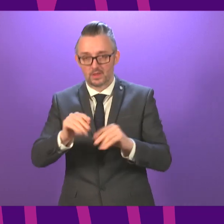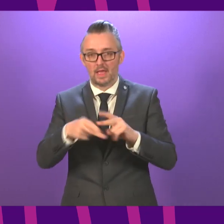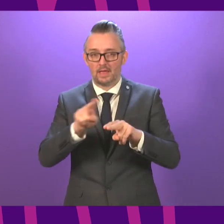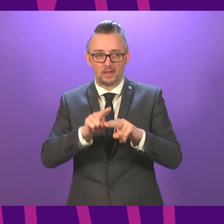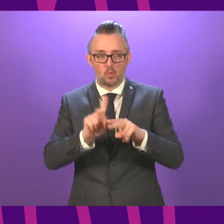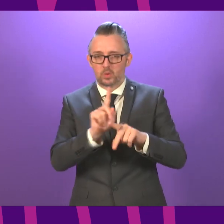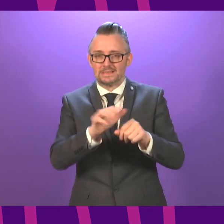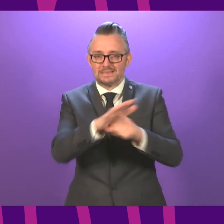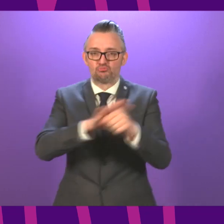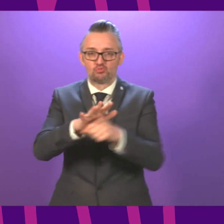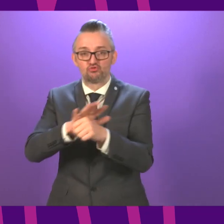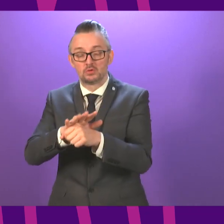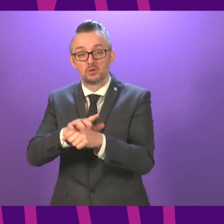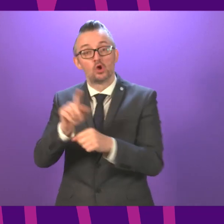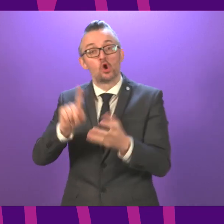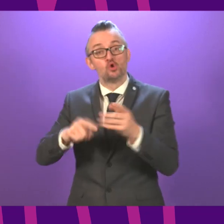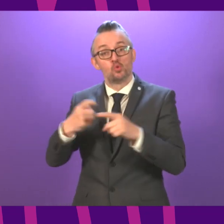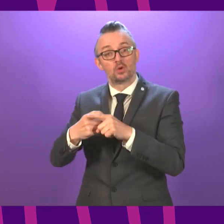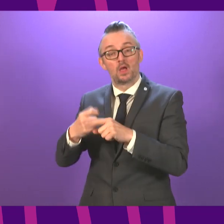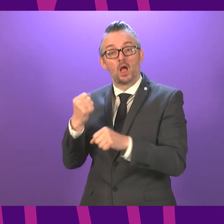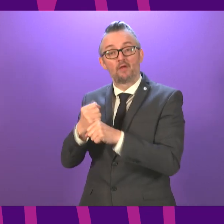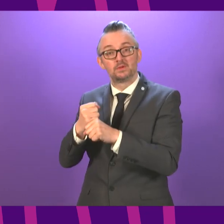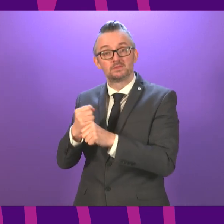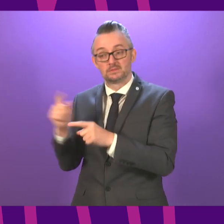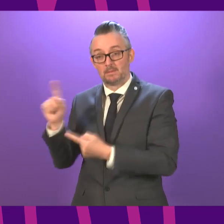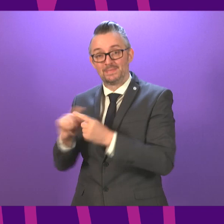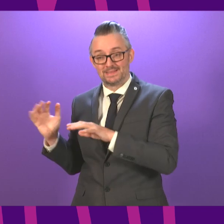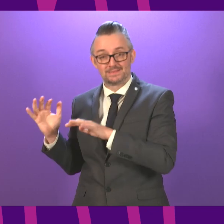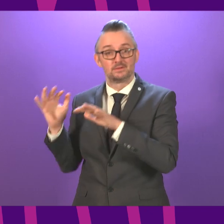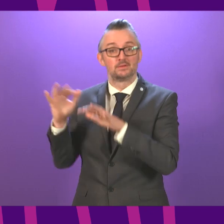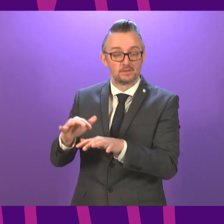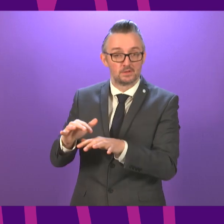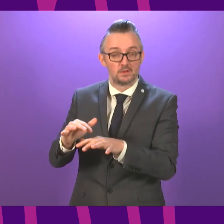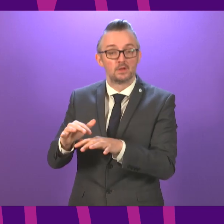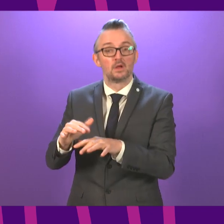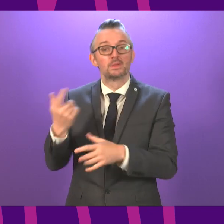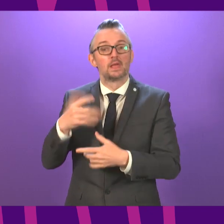Government EU exit operations committee is by invitation only, but that occurred three times